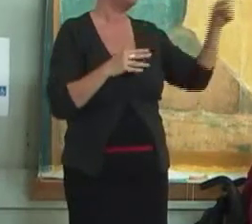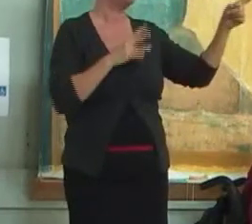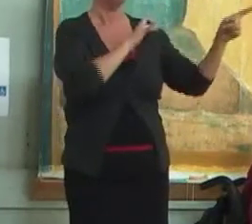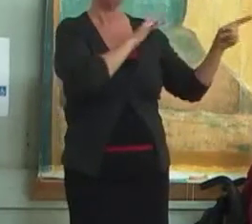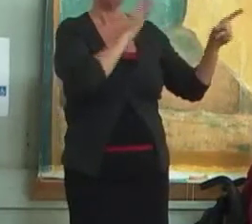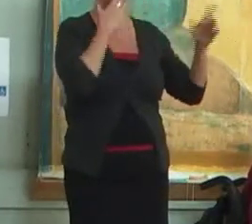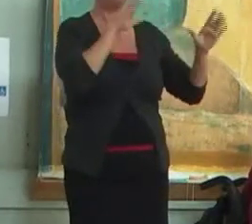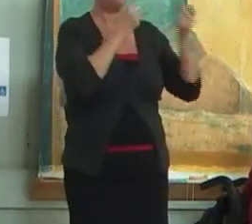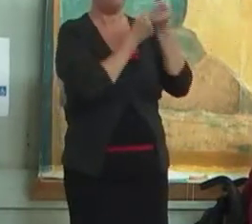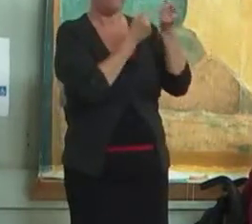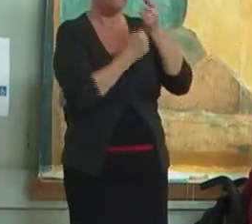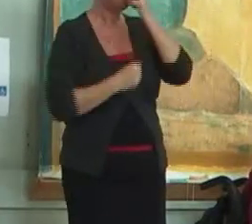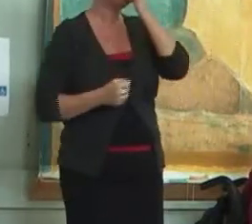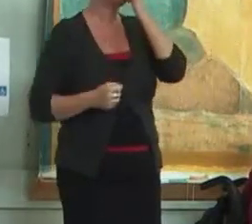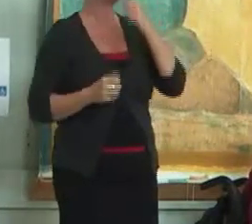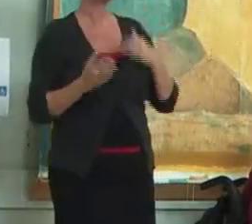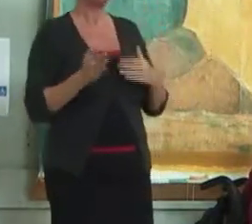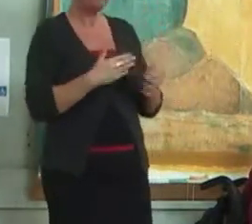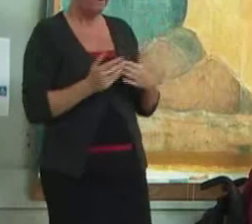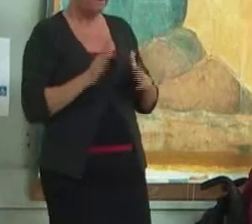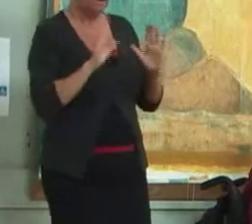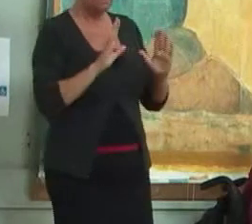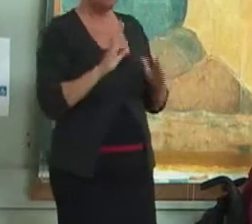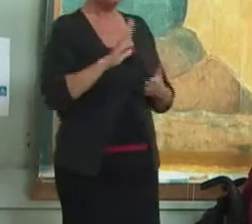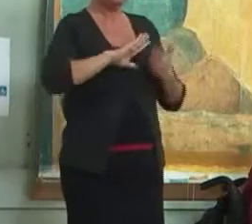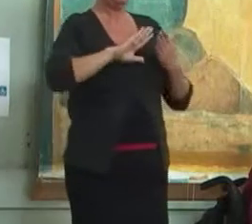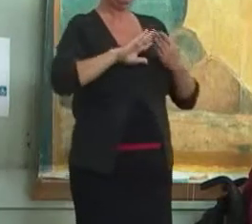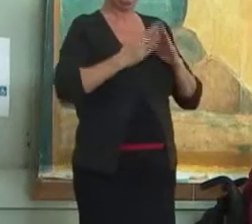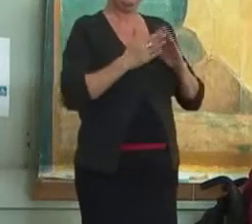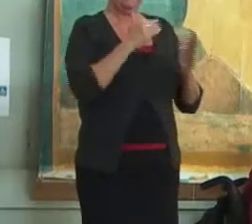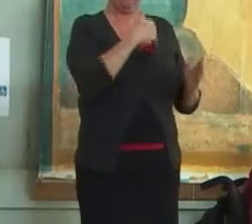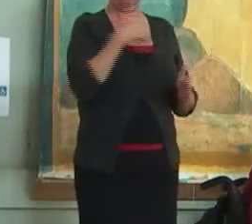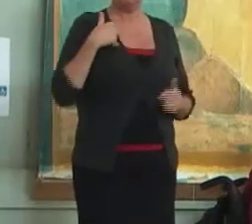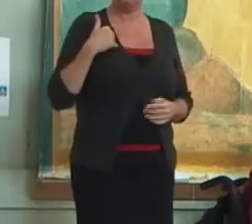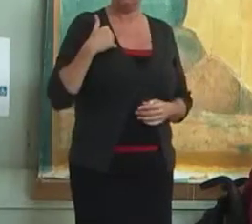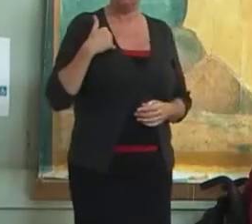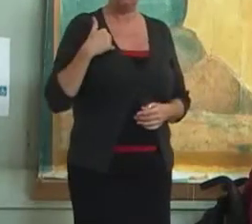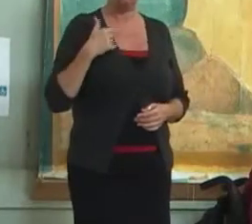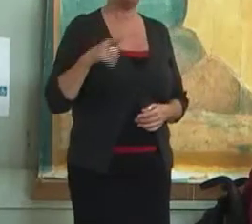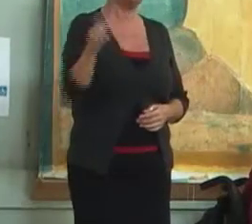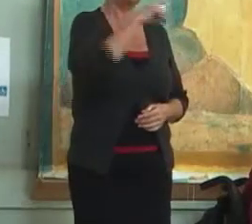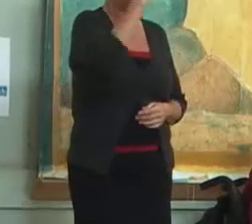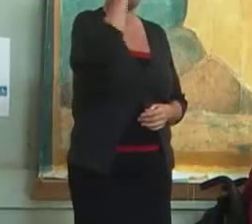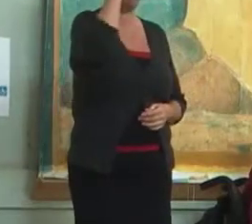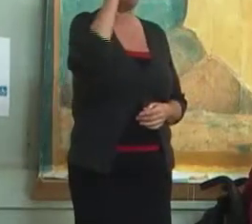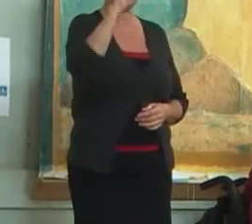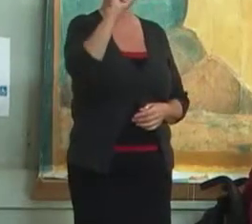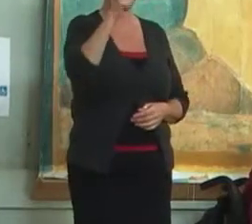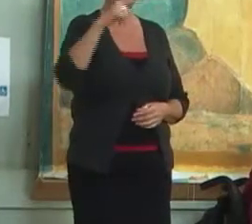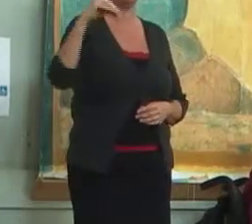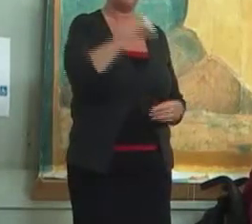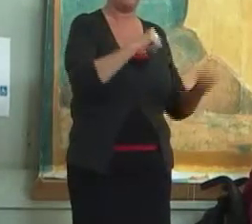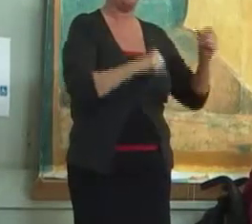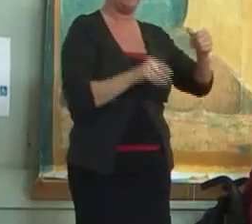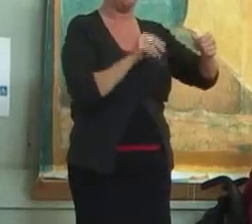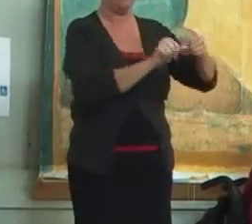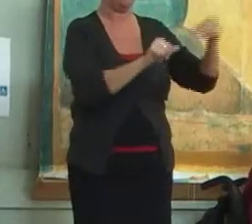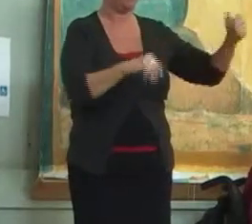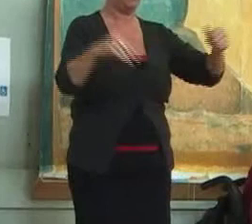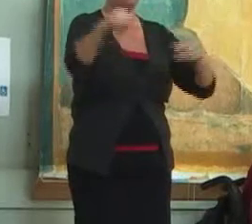Um, you know the city of Toronto, as you know, of all the taxes that they pay in our community, which is the city of Toronto,